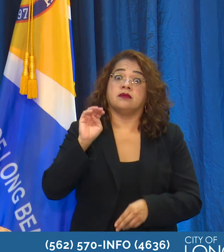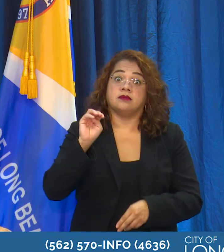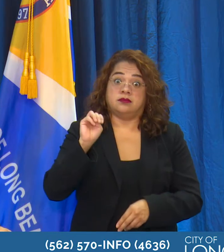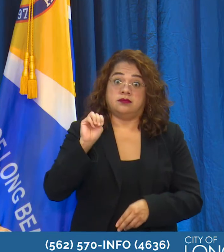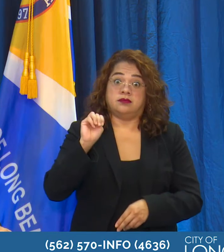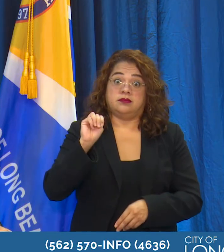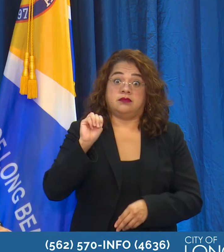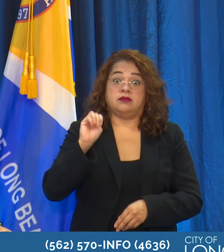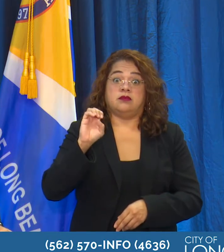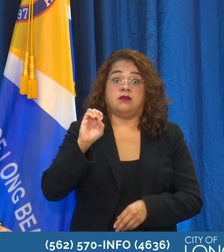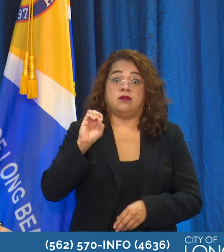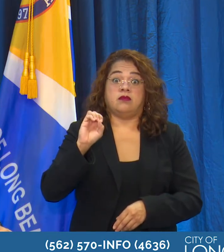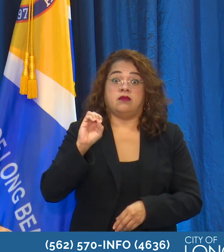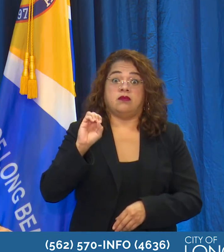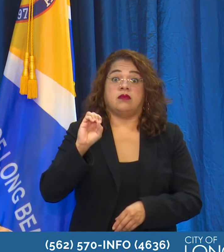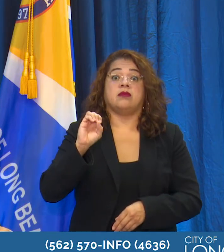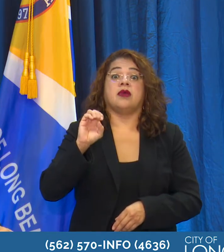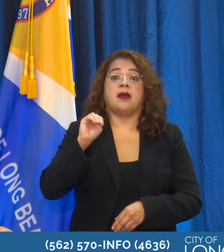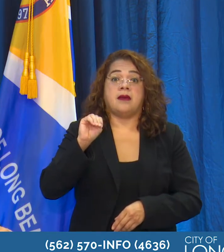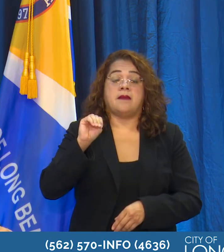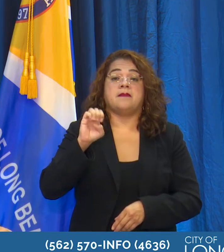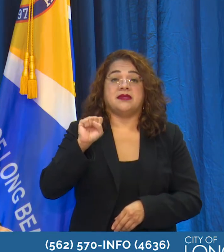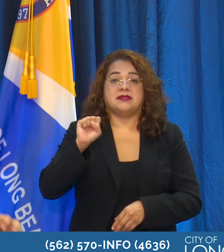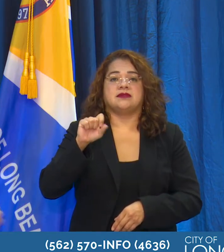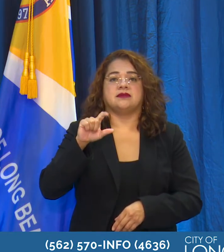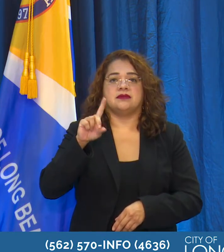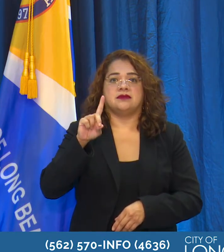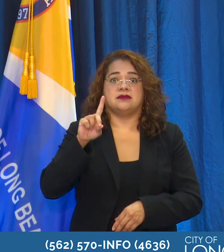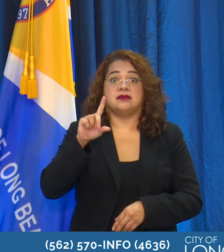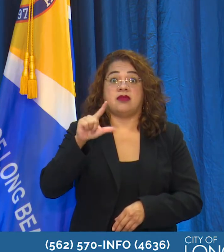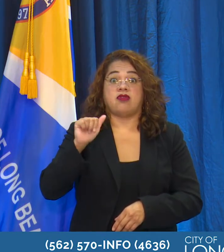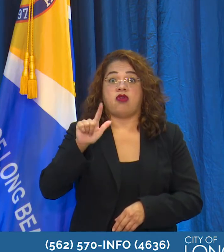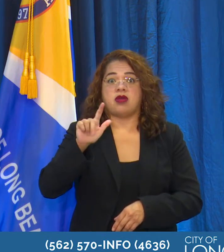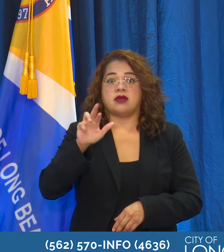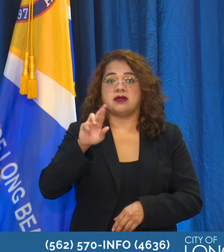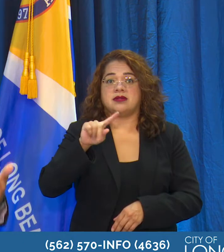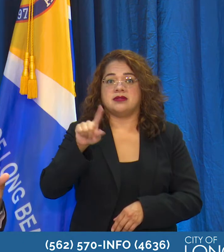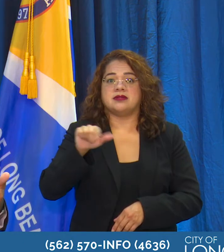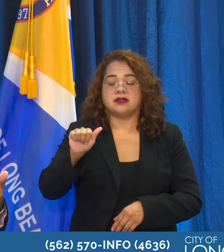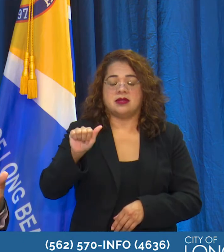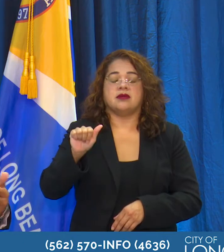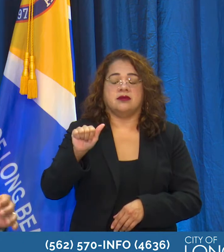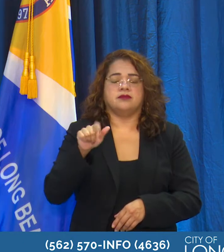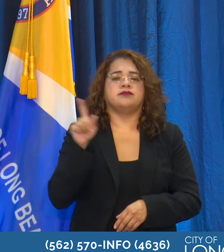She partners with the LA County registrar who actually operates the elections here.